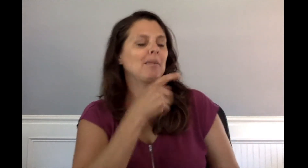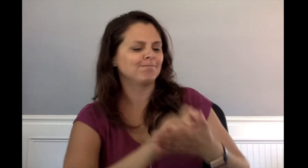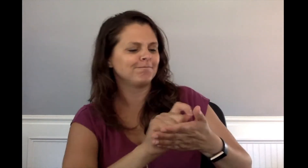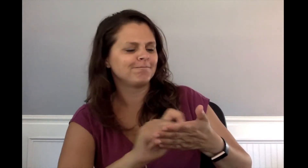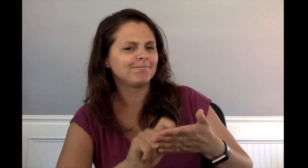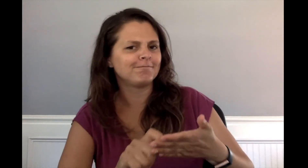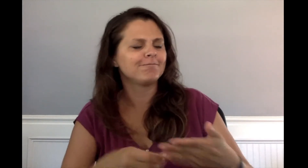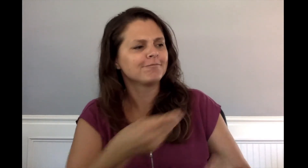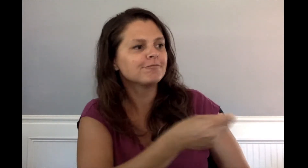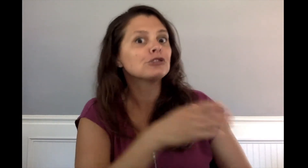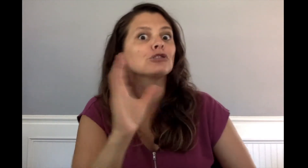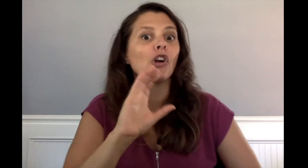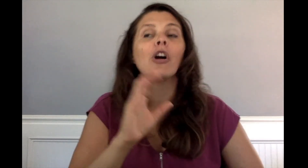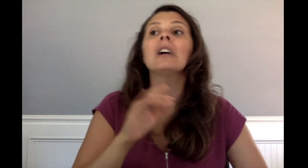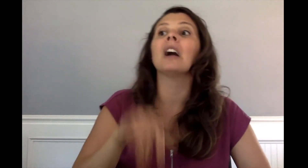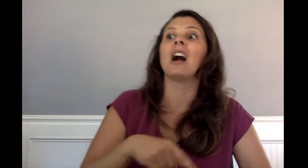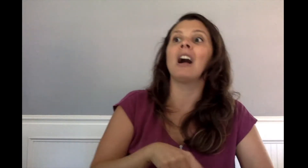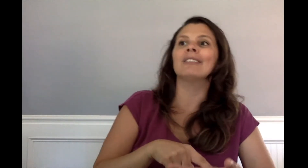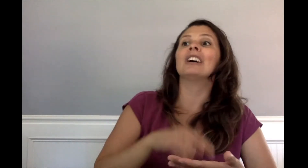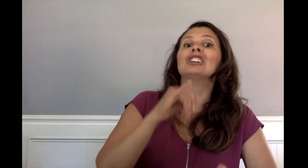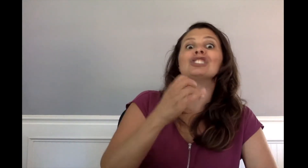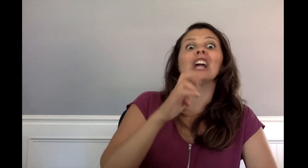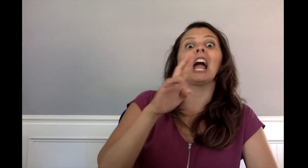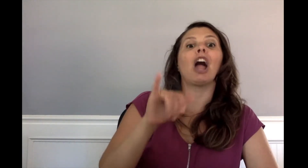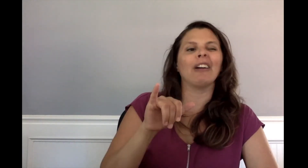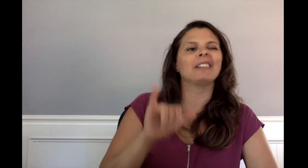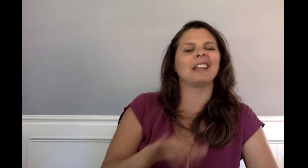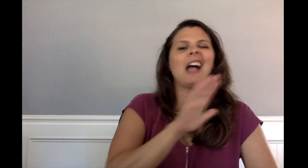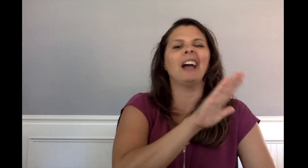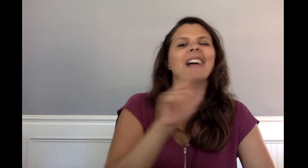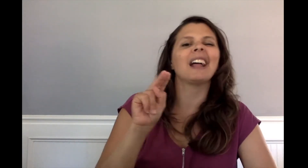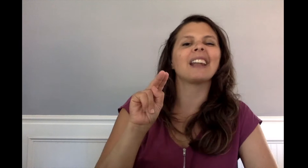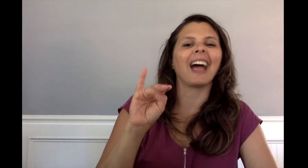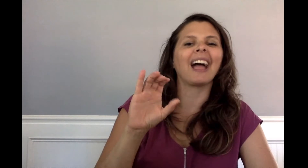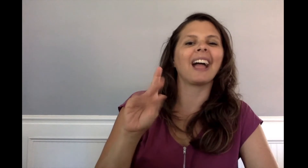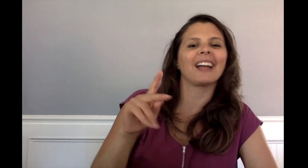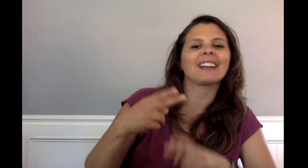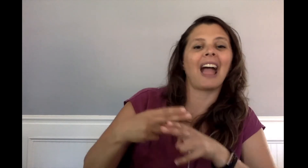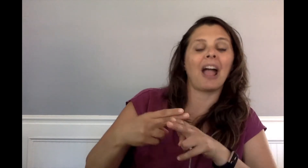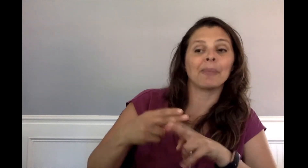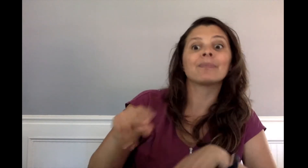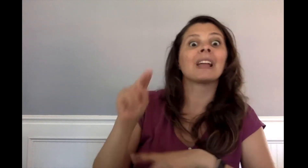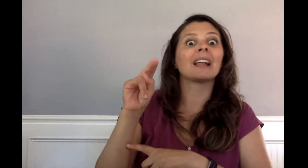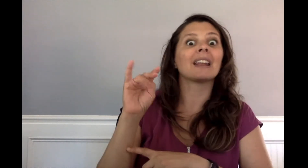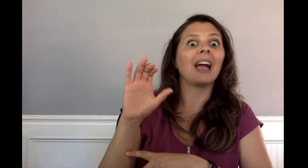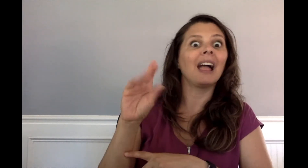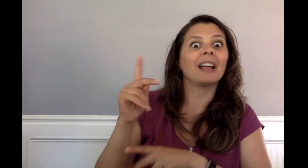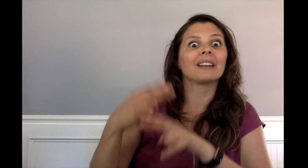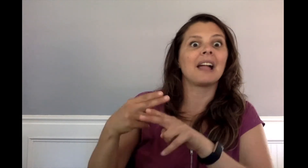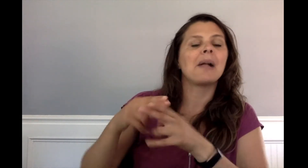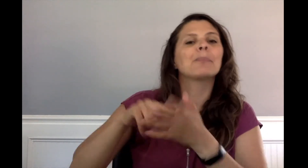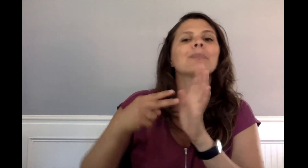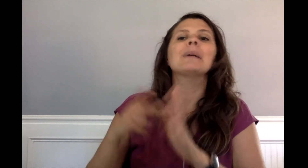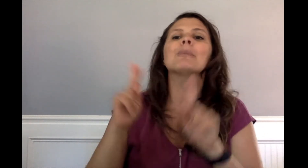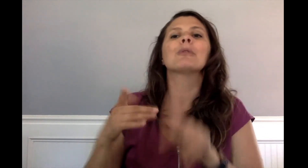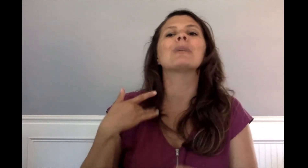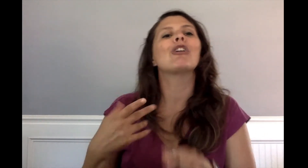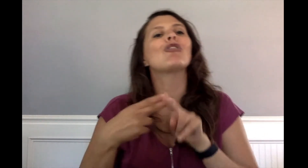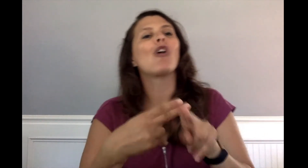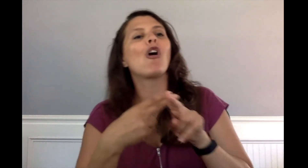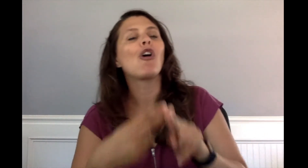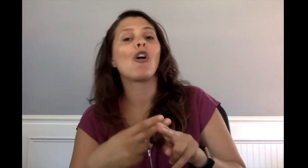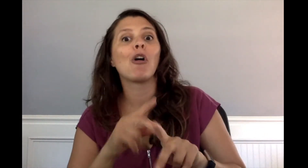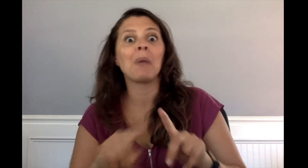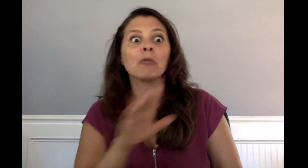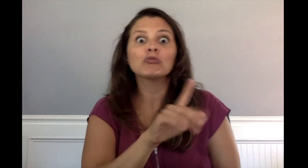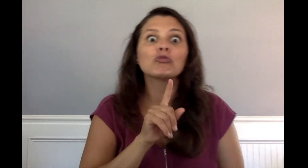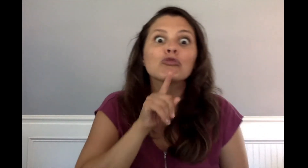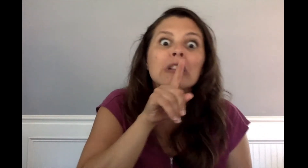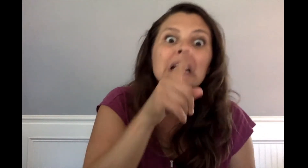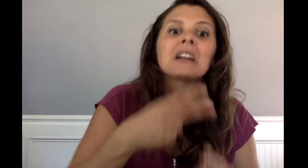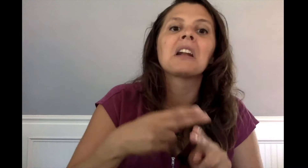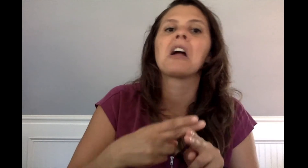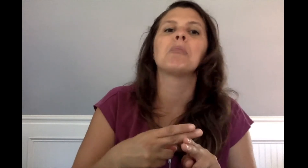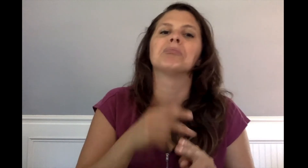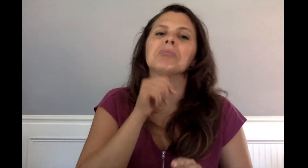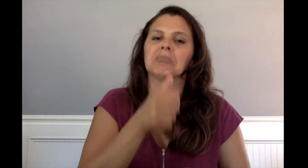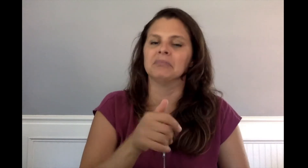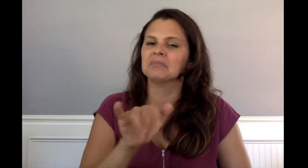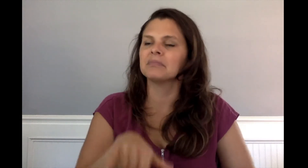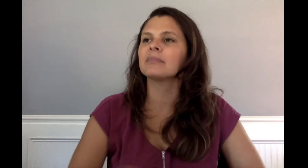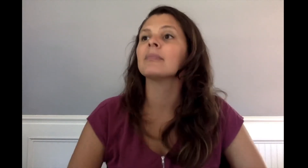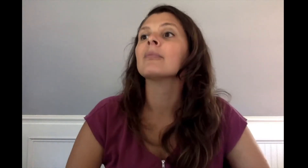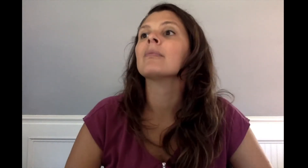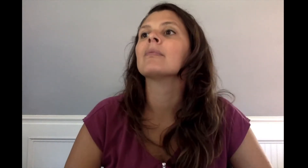Frog explained. "Jerry was his nickname," Frog wrote.